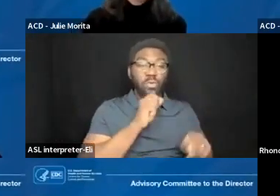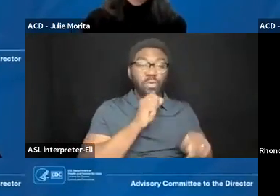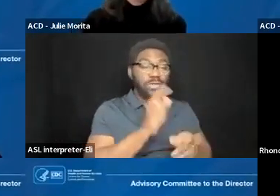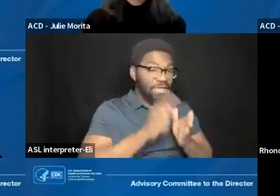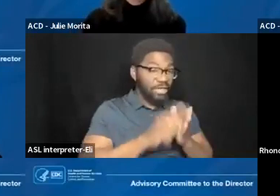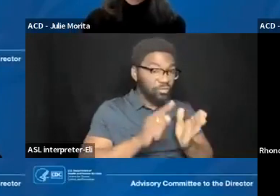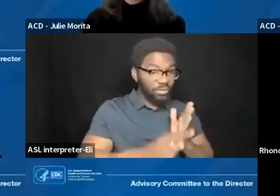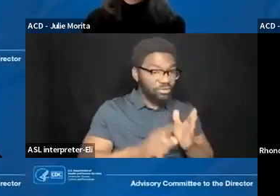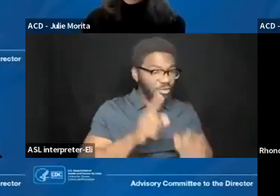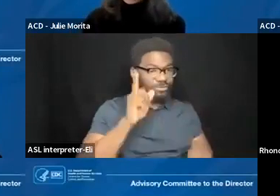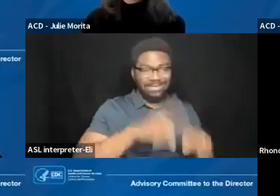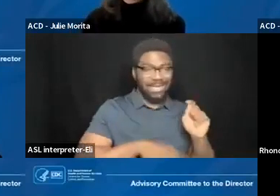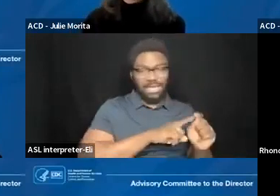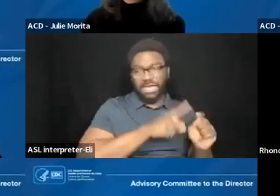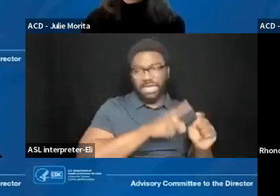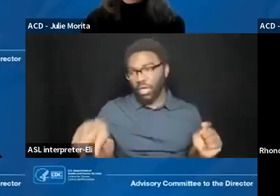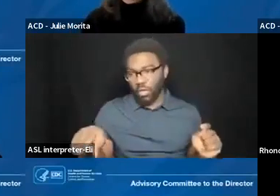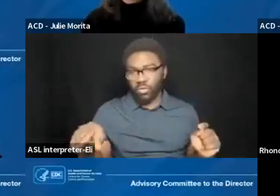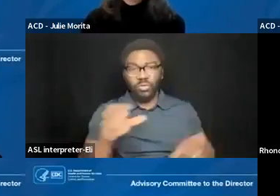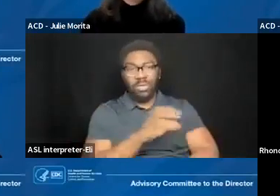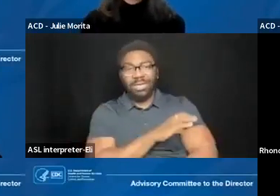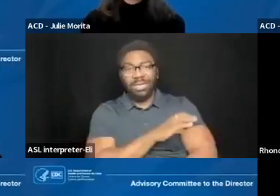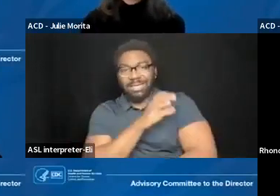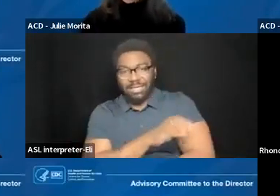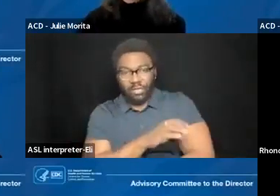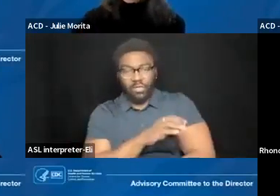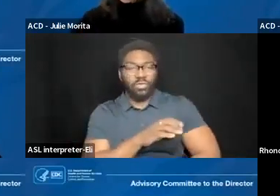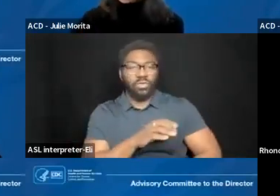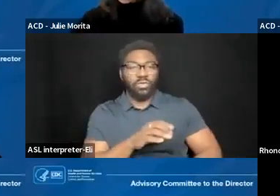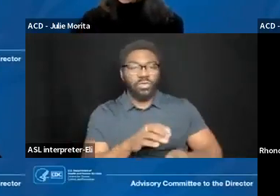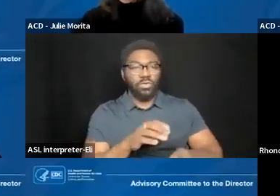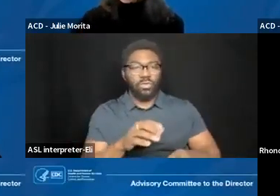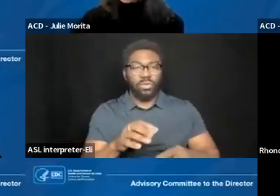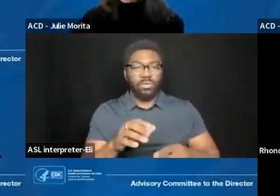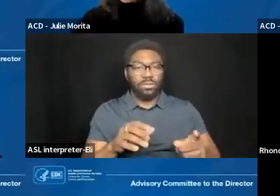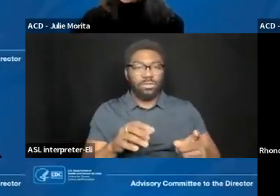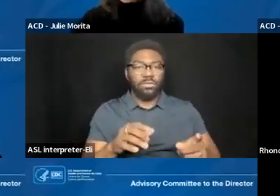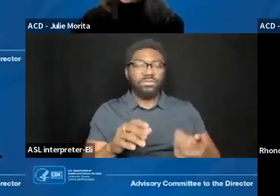that is not being held to a clinical standard and a clinical space that is being held to a clinical standard.